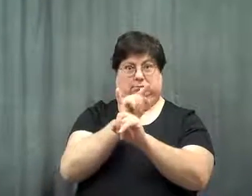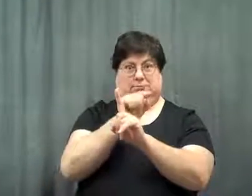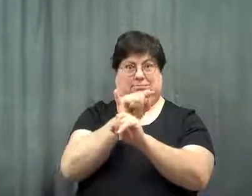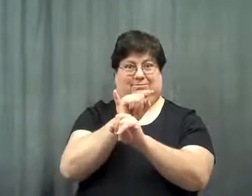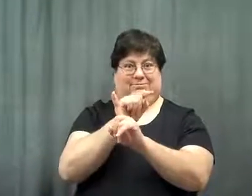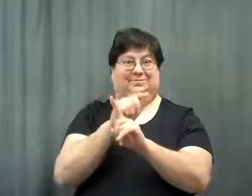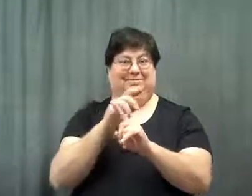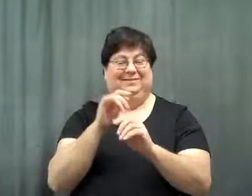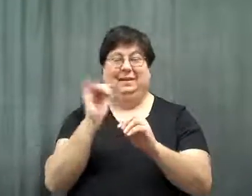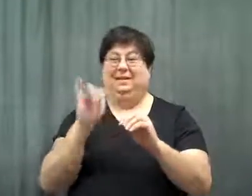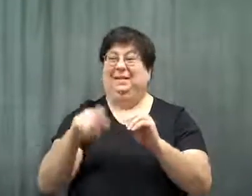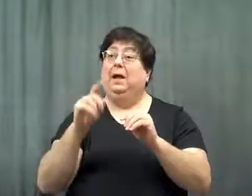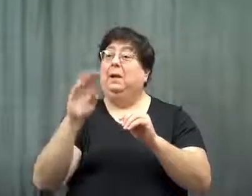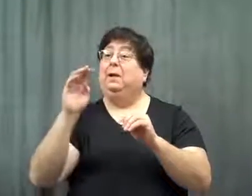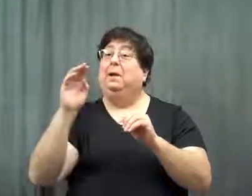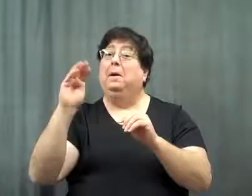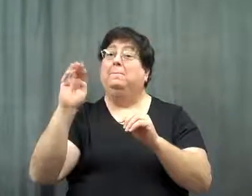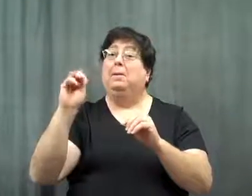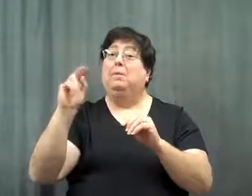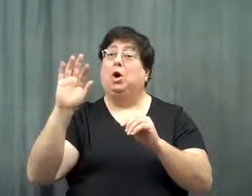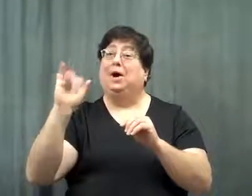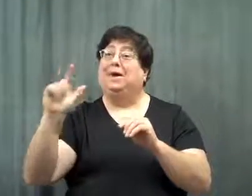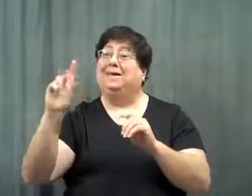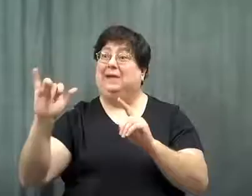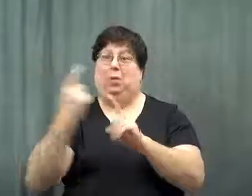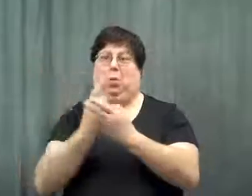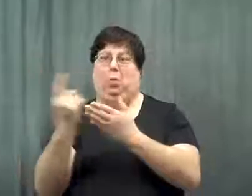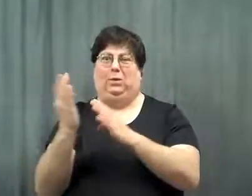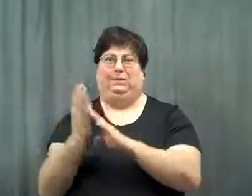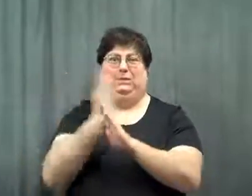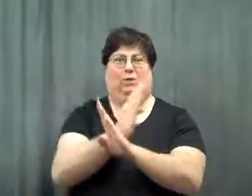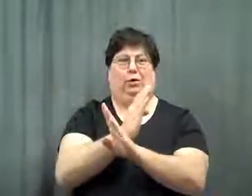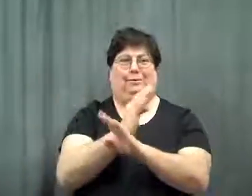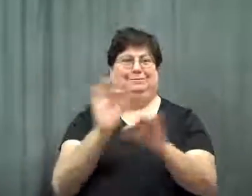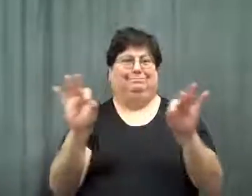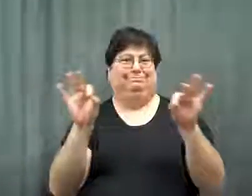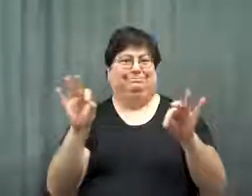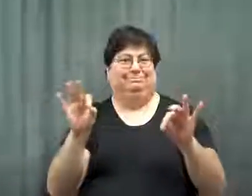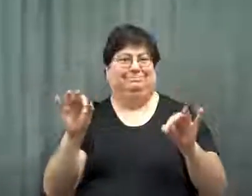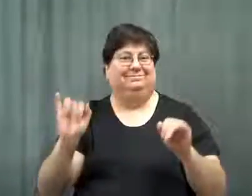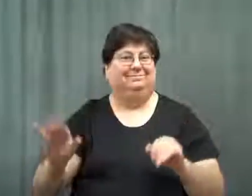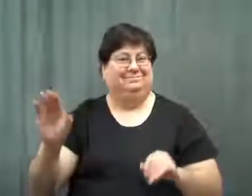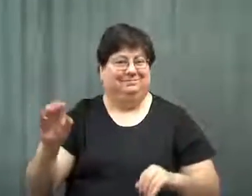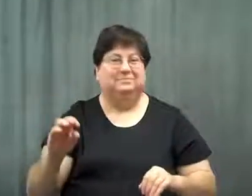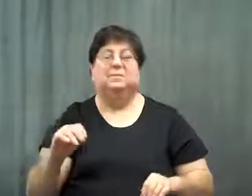It's exactly a week before Memorial Day.